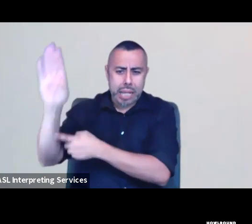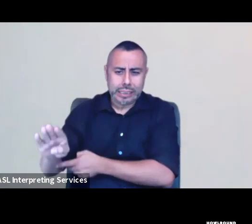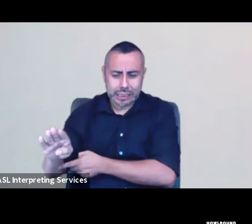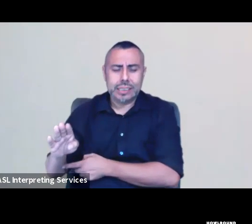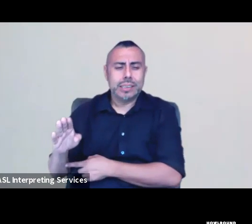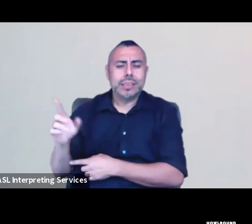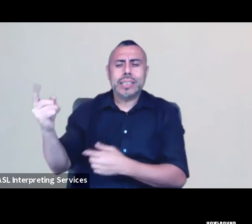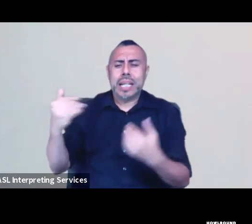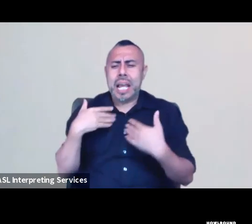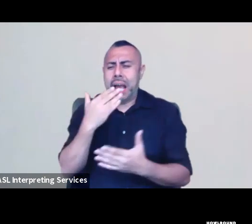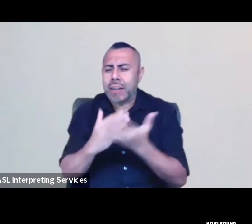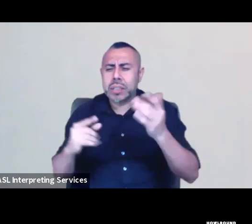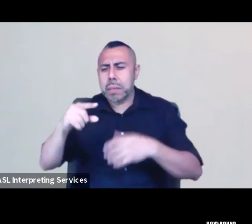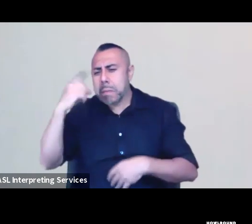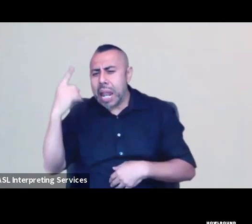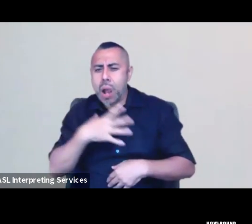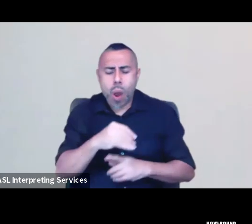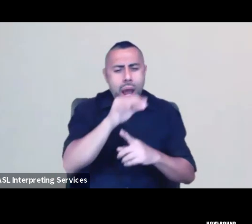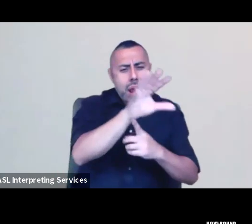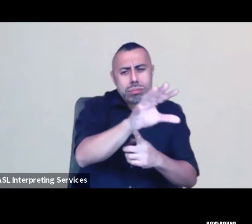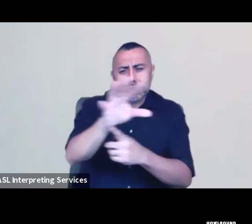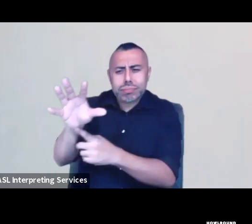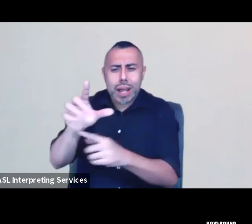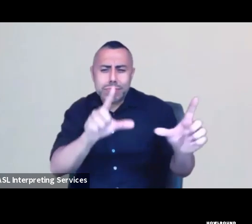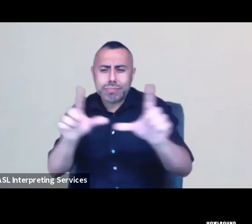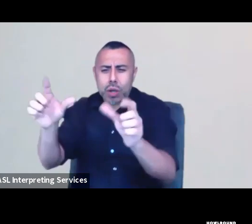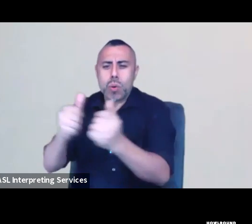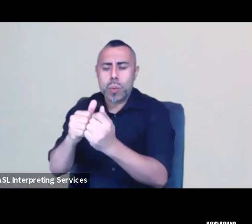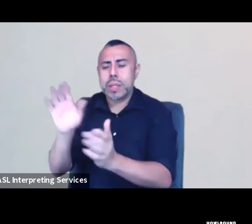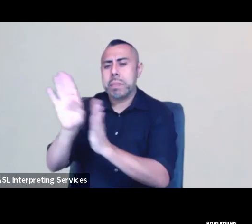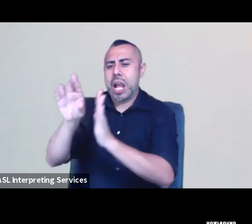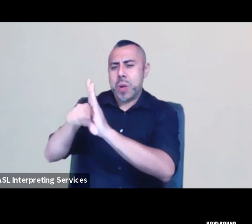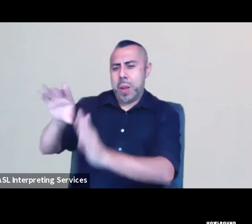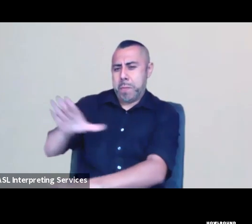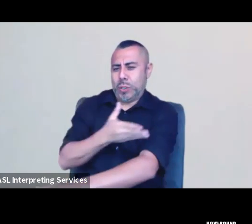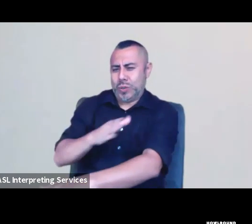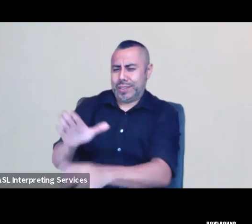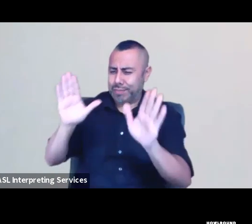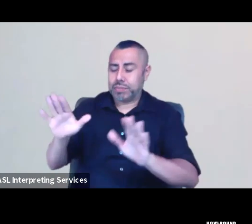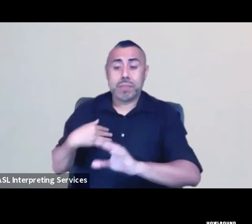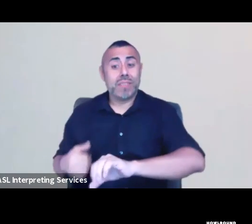they added some background music. And then another group of students, it was about 20 students in the classroom,